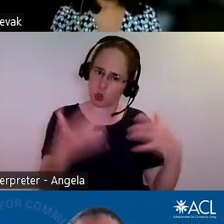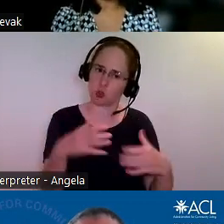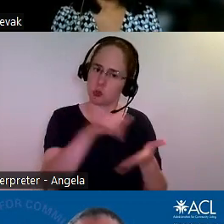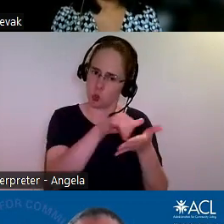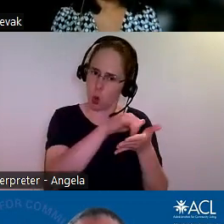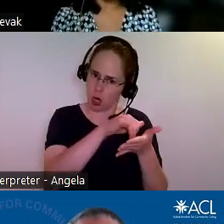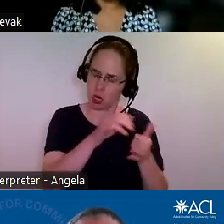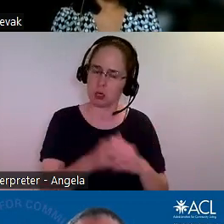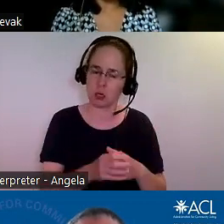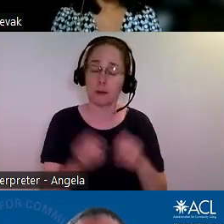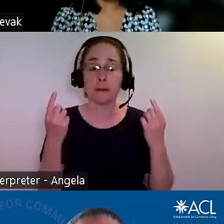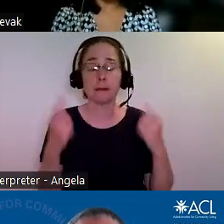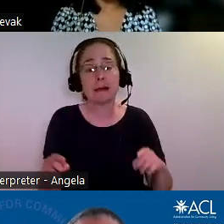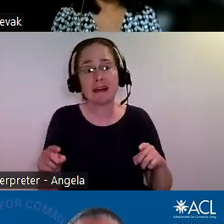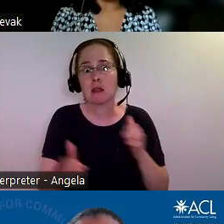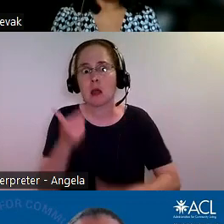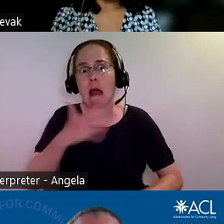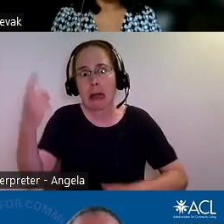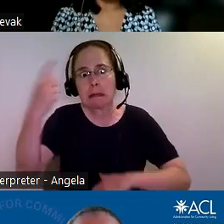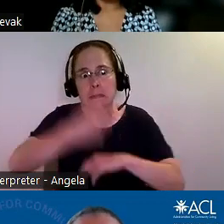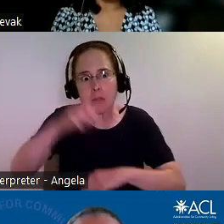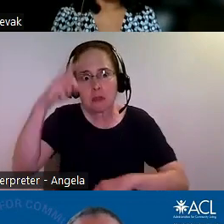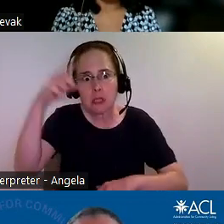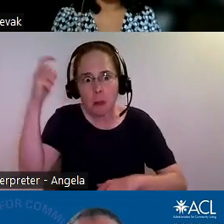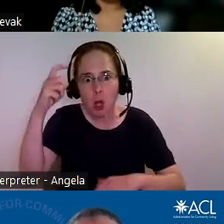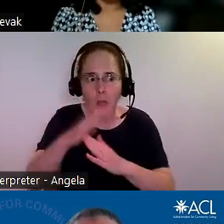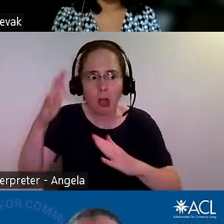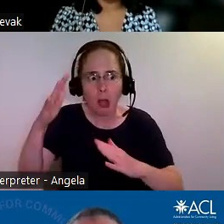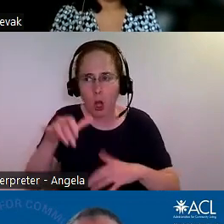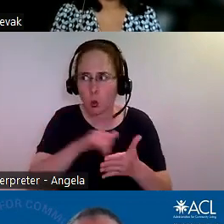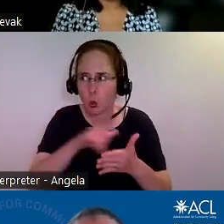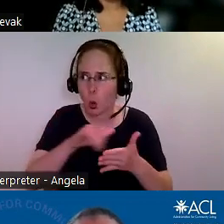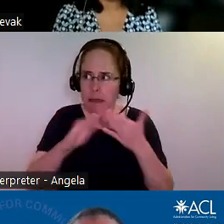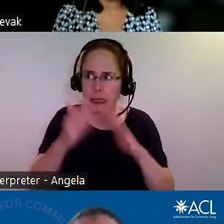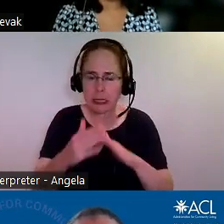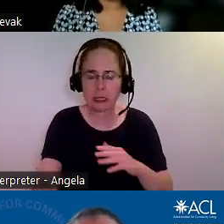and as it turned out, it was the hottest day of the summer in New York City. I think it was